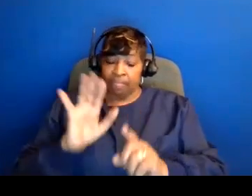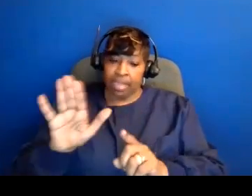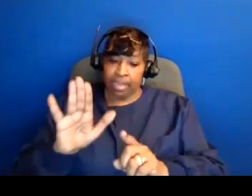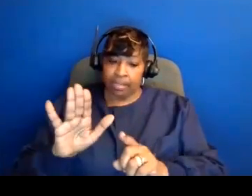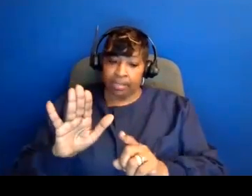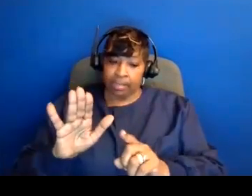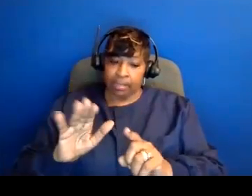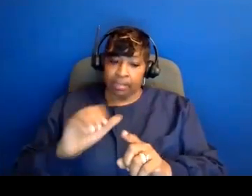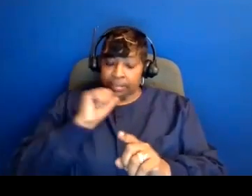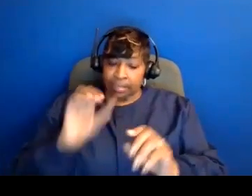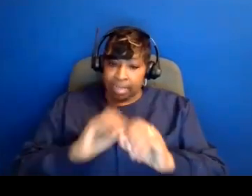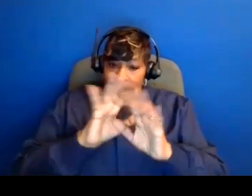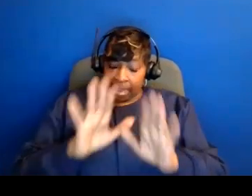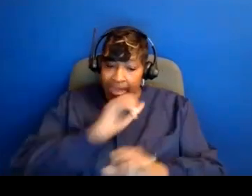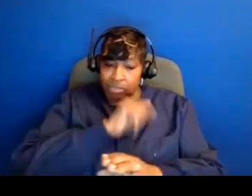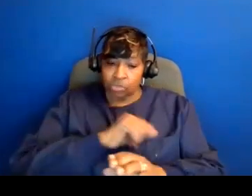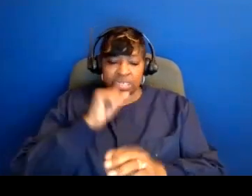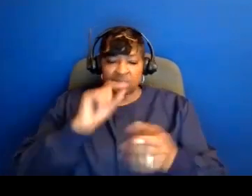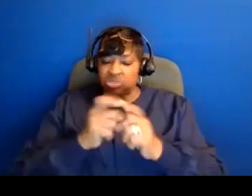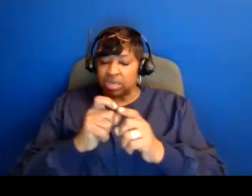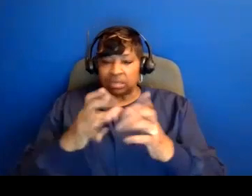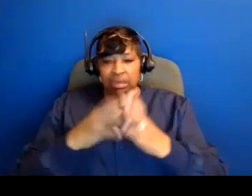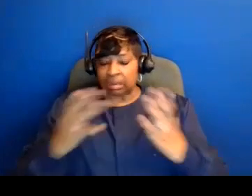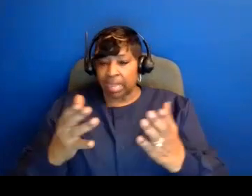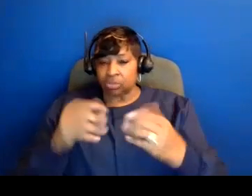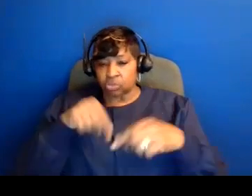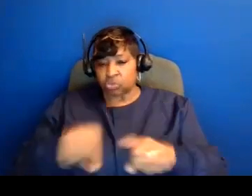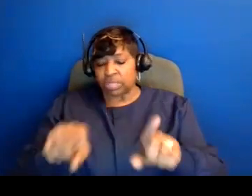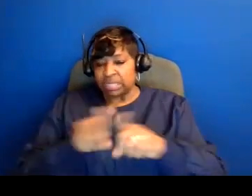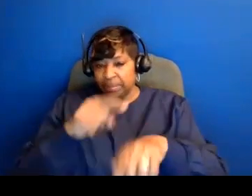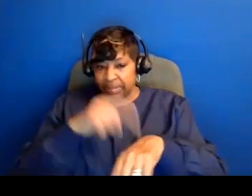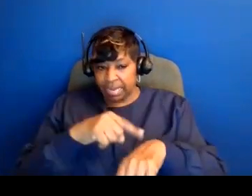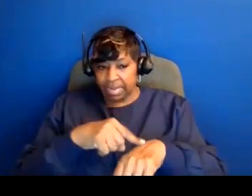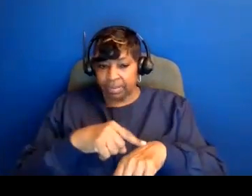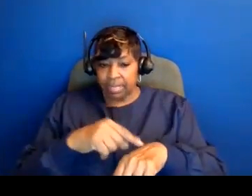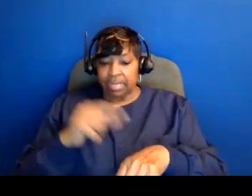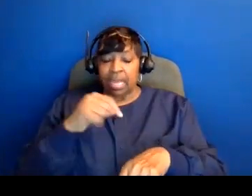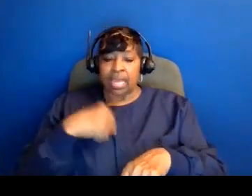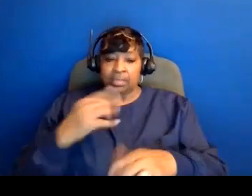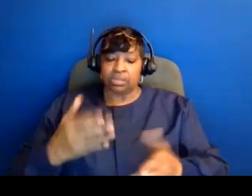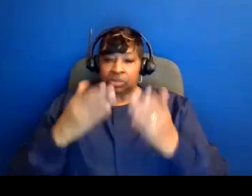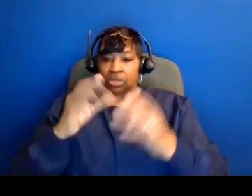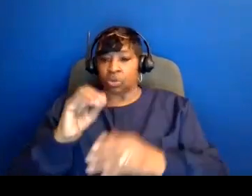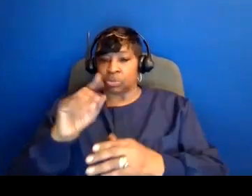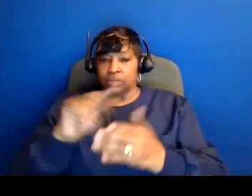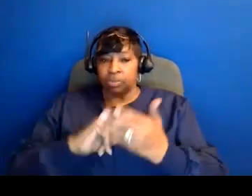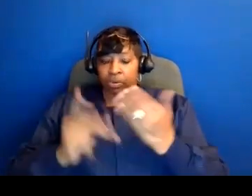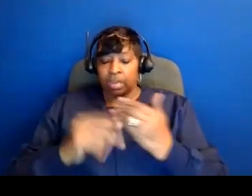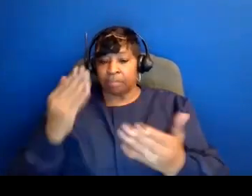lauravanpuymbrouck: This may have been a result of students becoming more aware of socially and politically appropriate concepts during their time in the program.